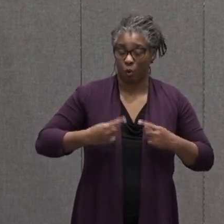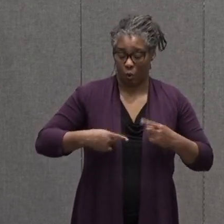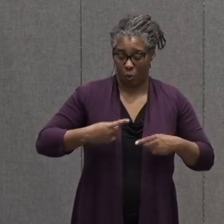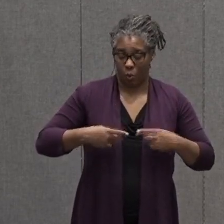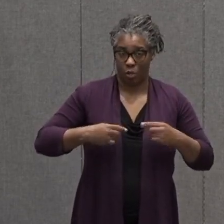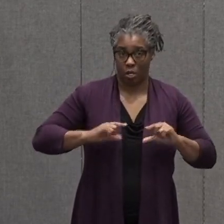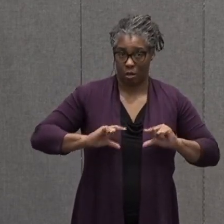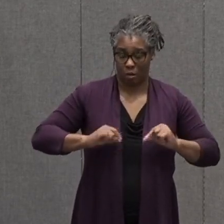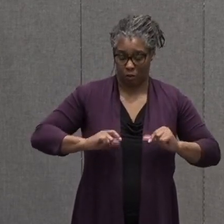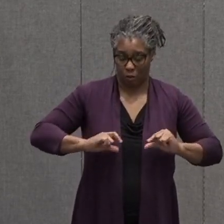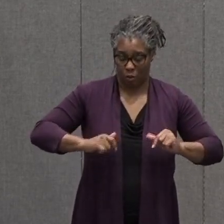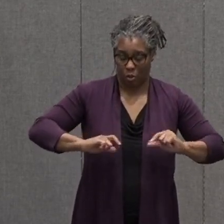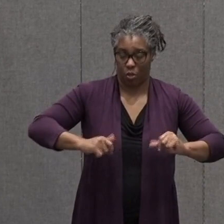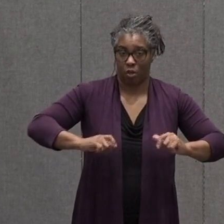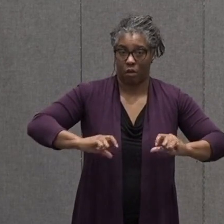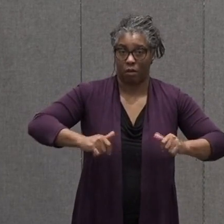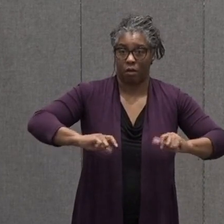So I'm going to use the wax paper to help me.